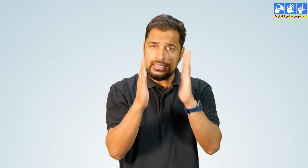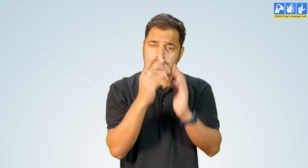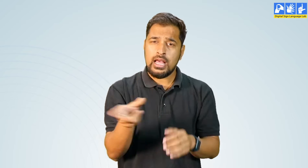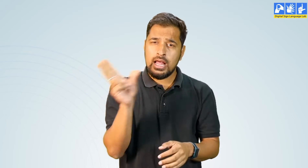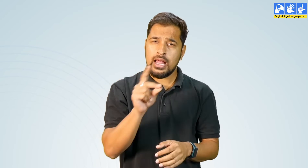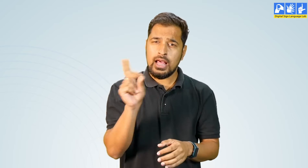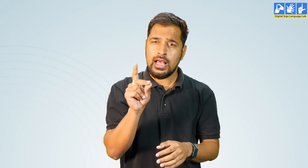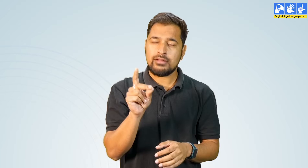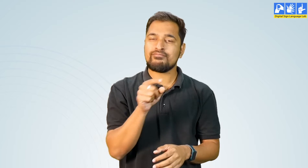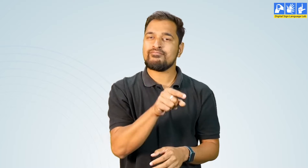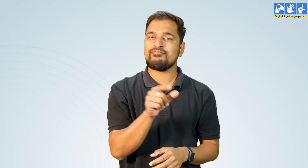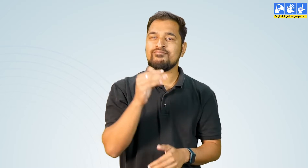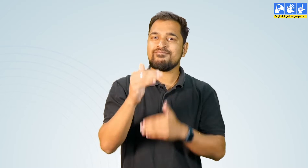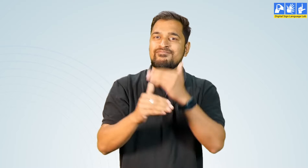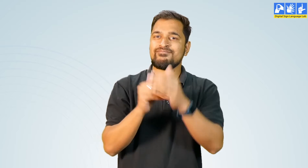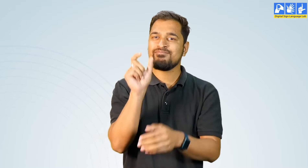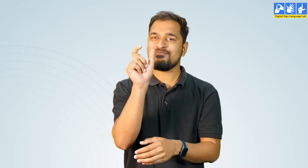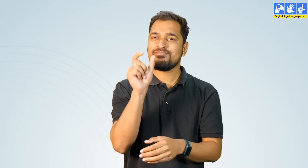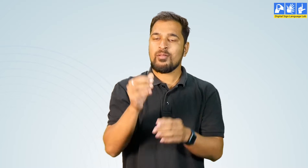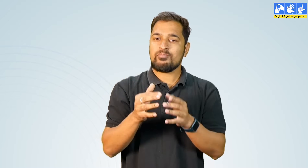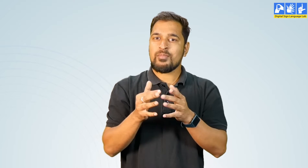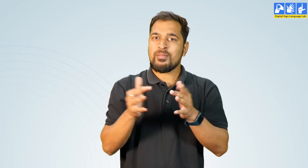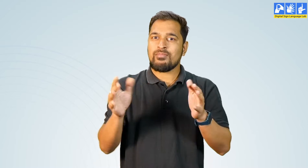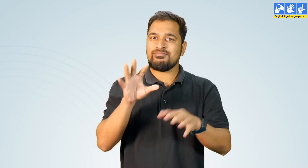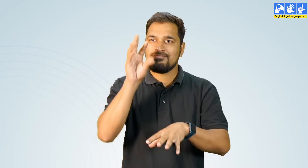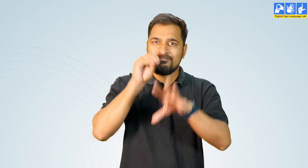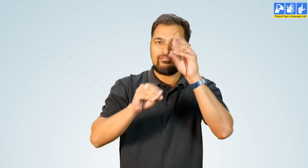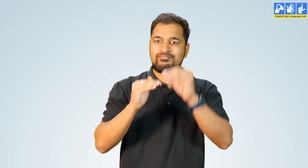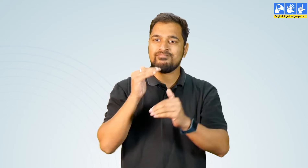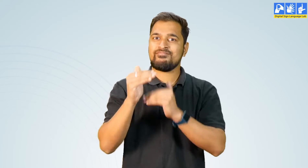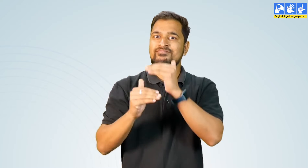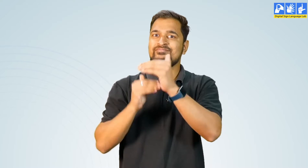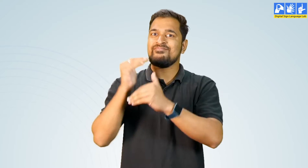When you do that again and again, with either deaf or hearing babies